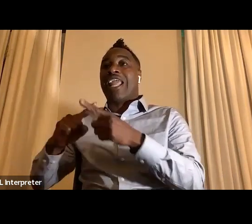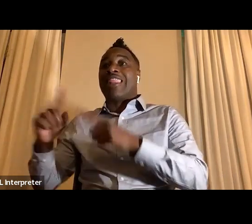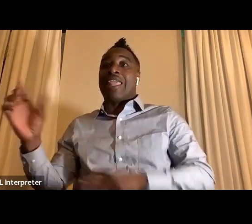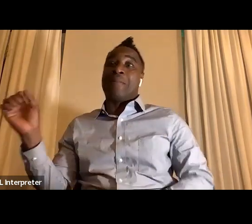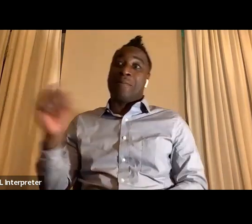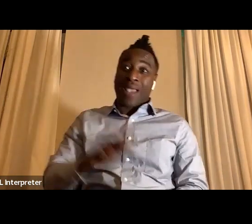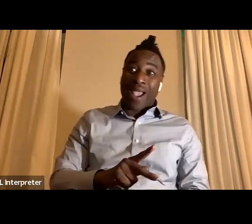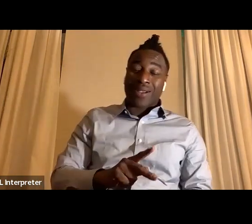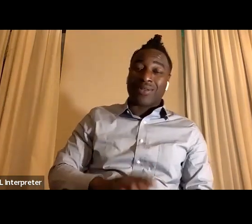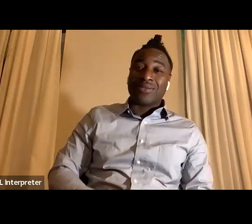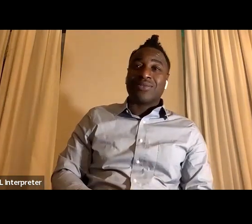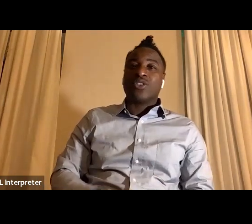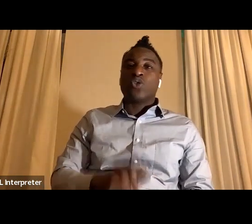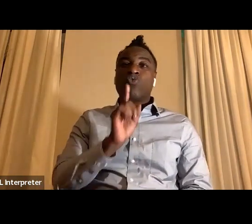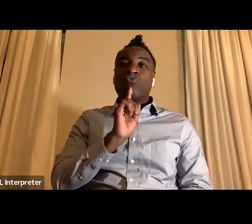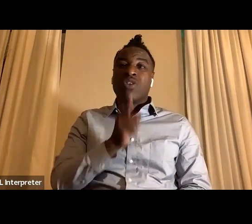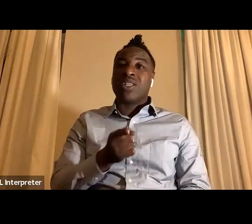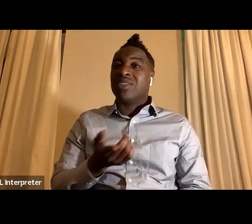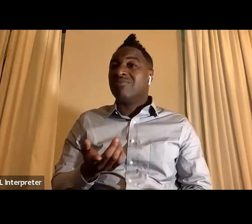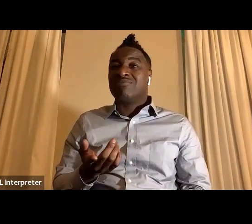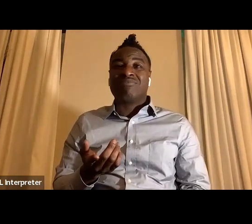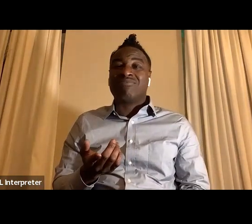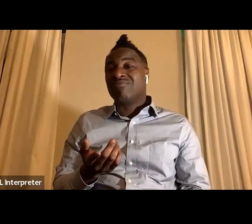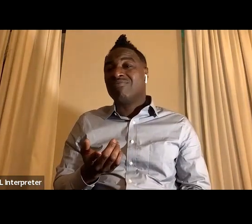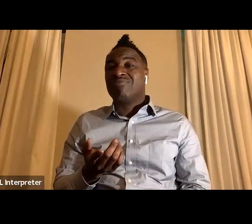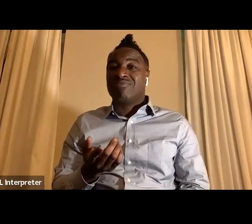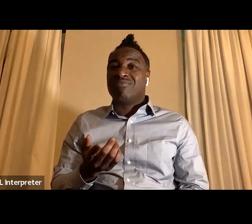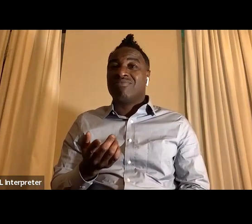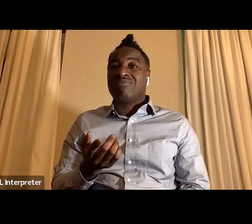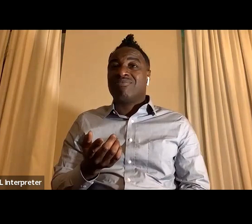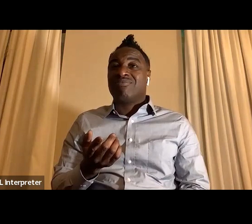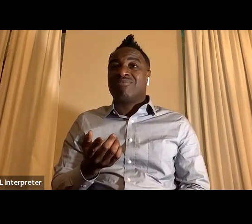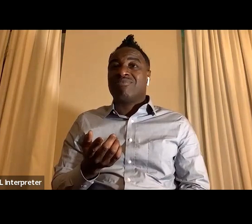So I really, for the most part, if I would just experience like downtown,